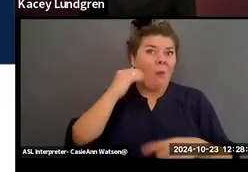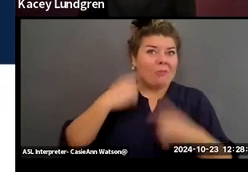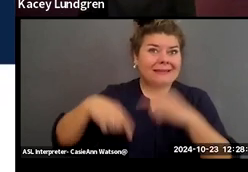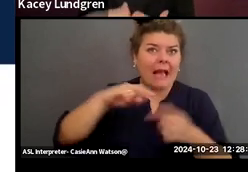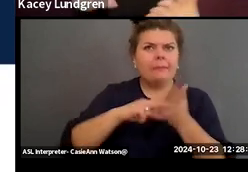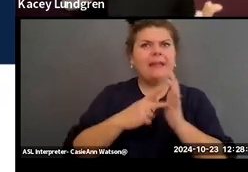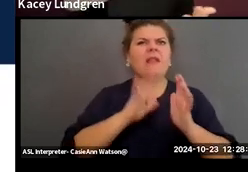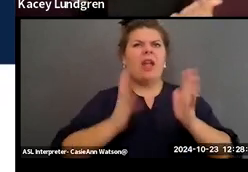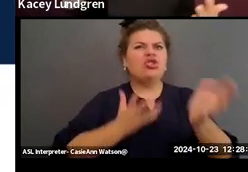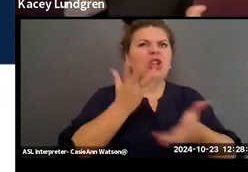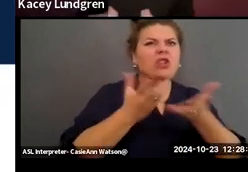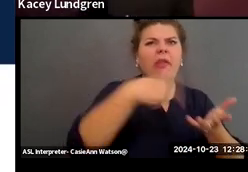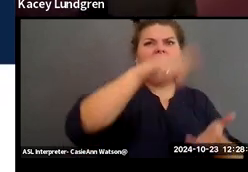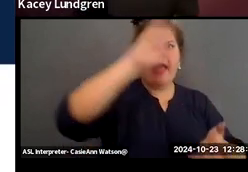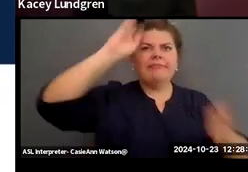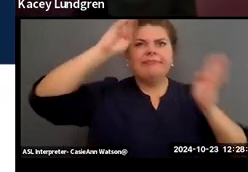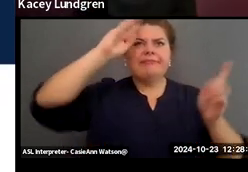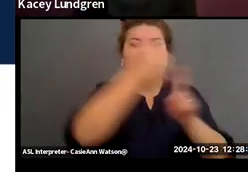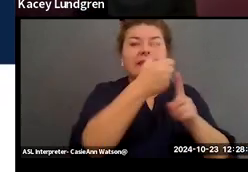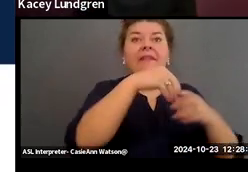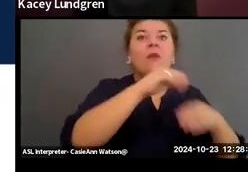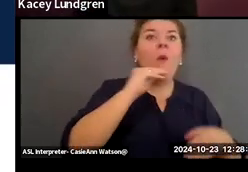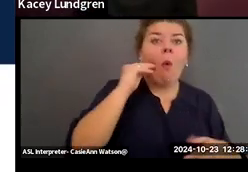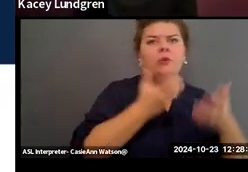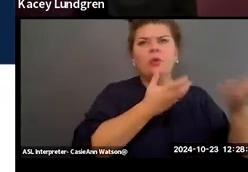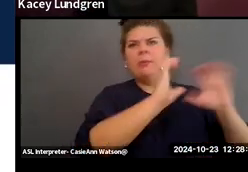that they've invented and created at home to communicate with their families.